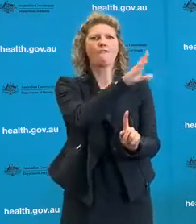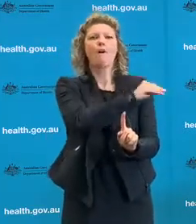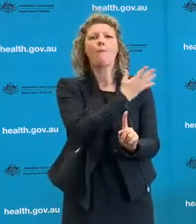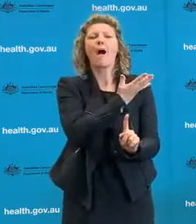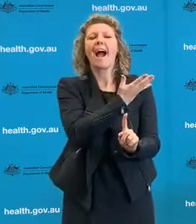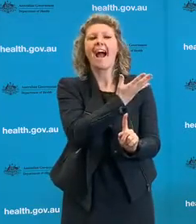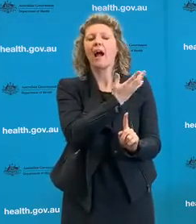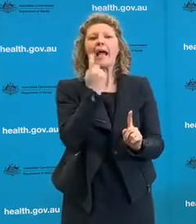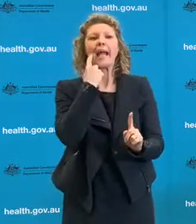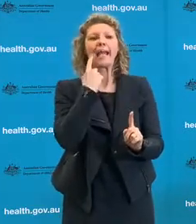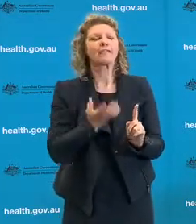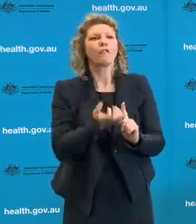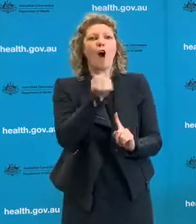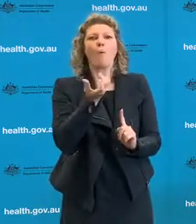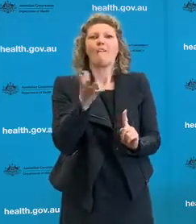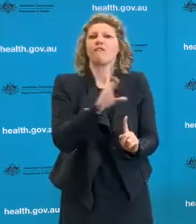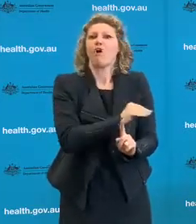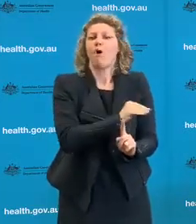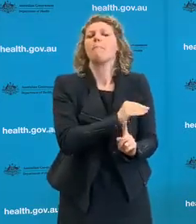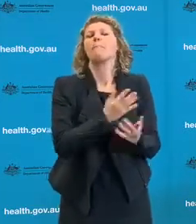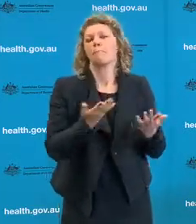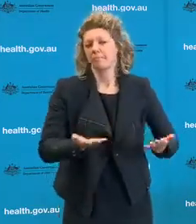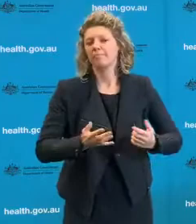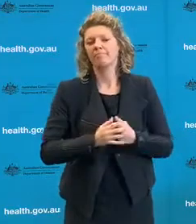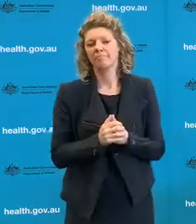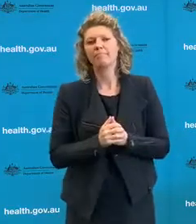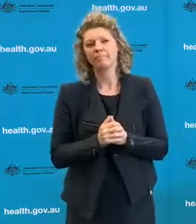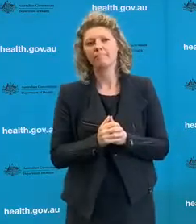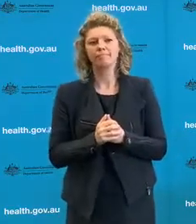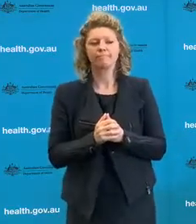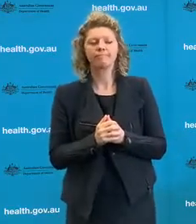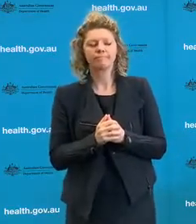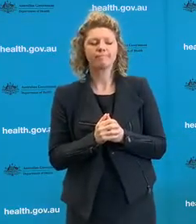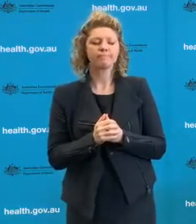links. But the short answer to your question is yes.